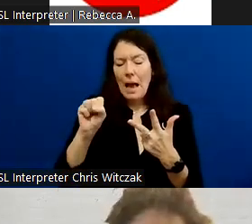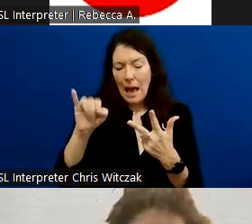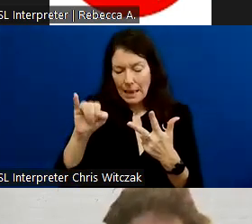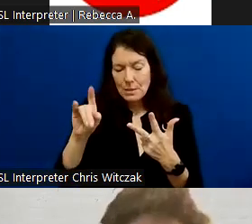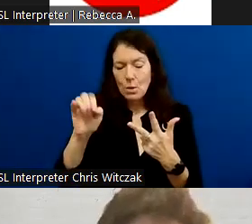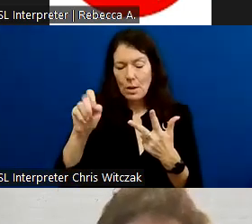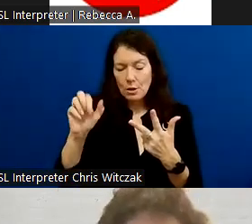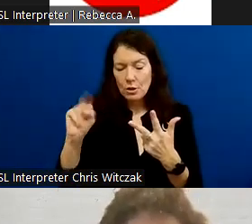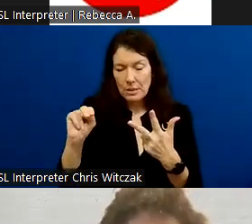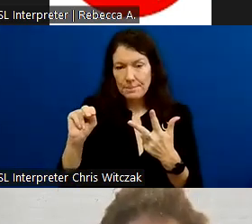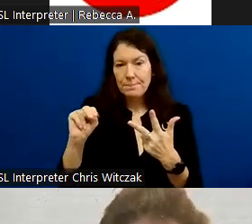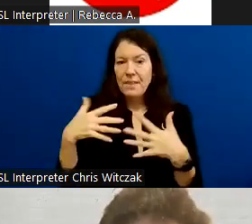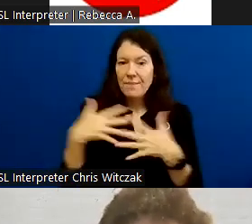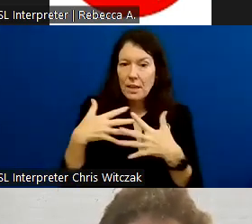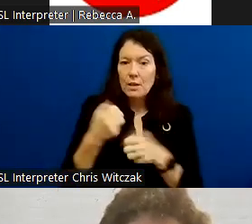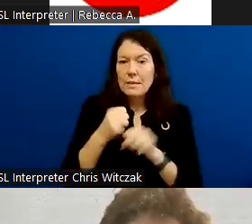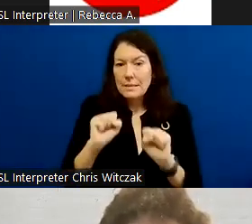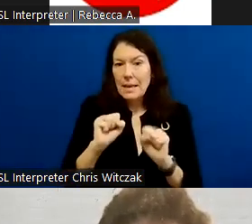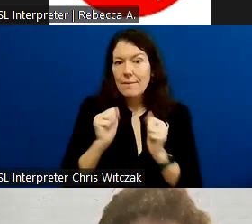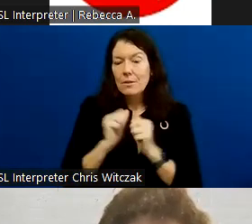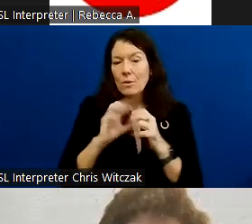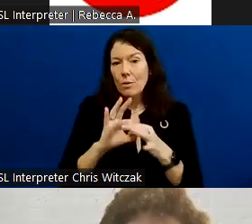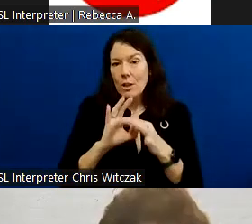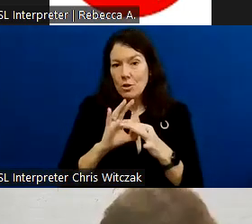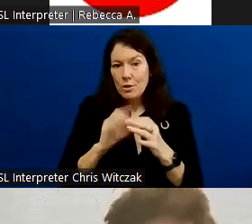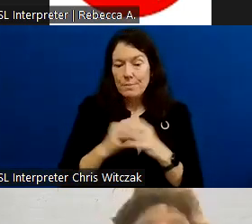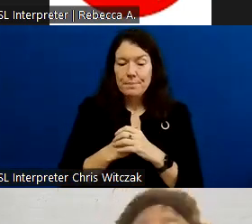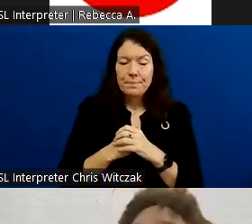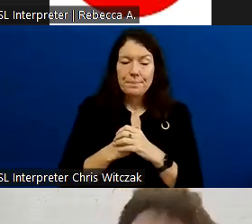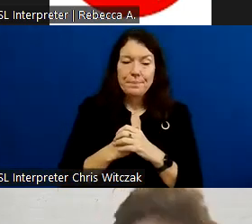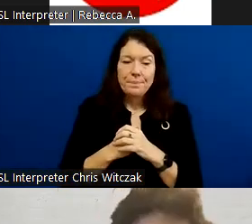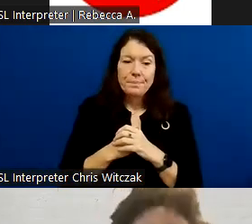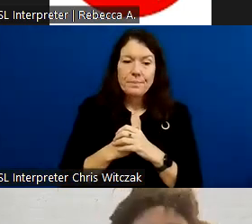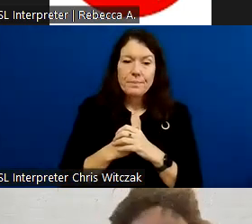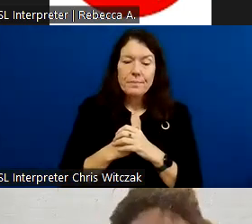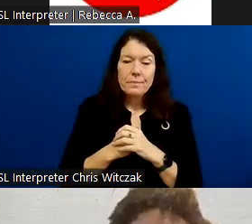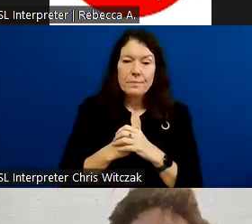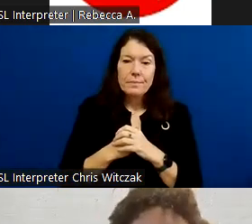the relationship and within systems (Jamie) yes perfect